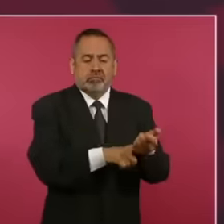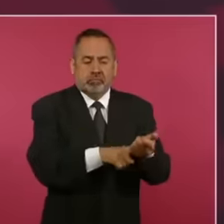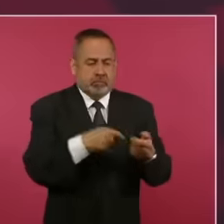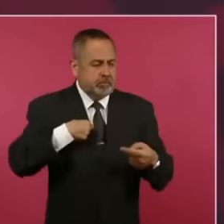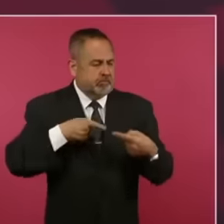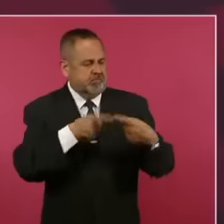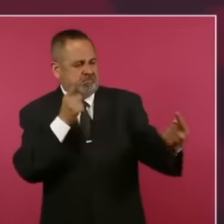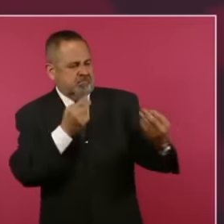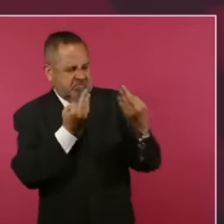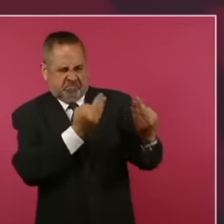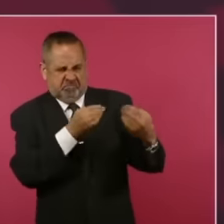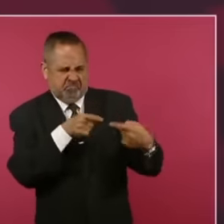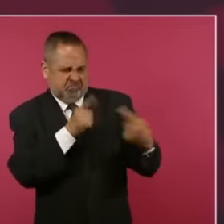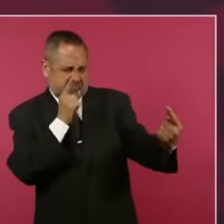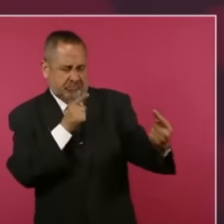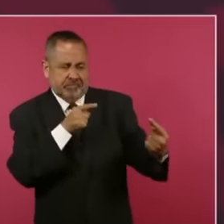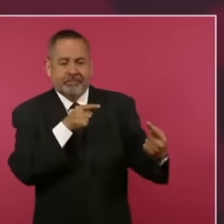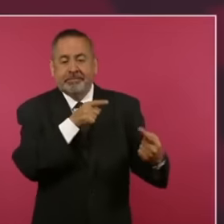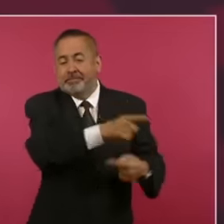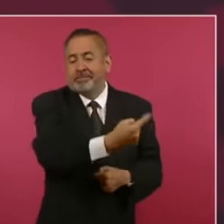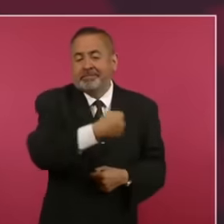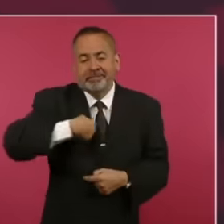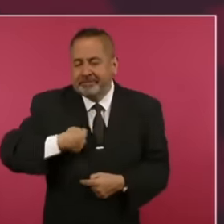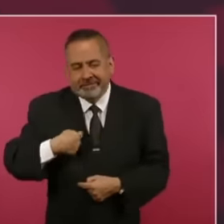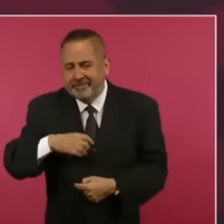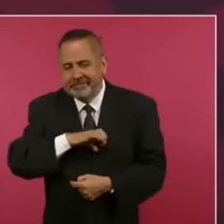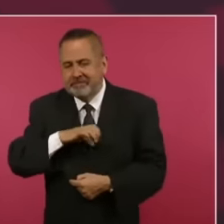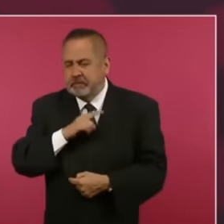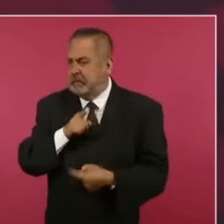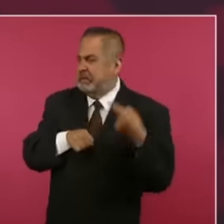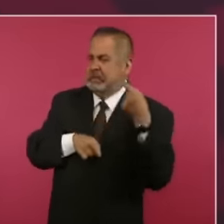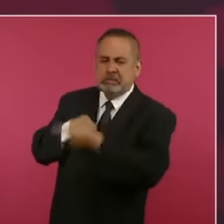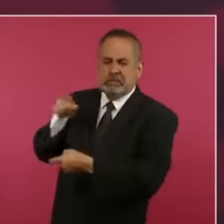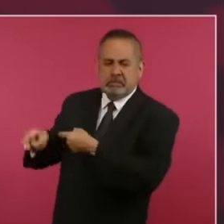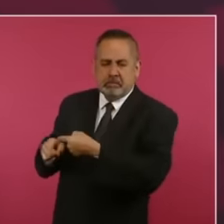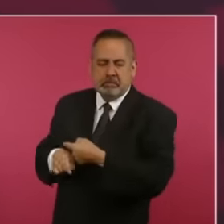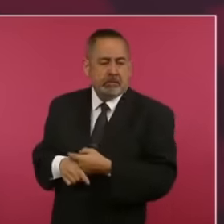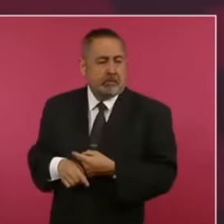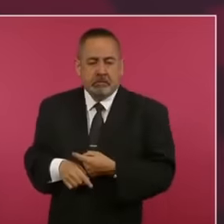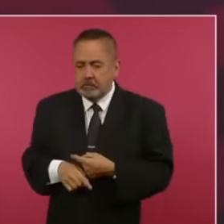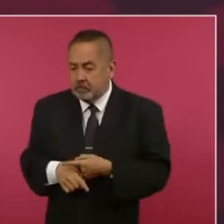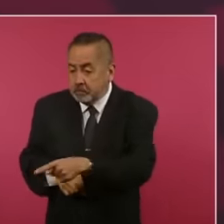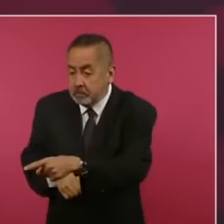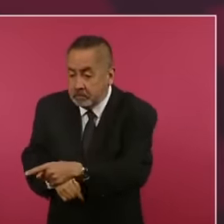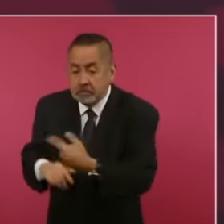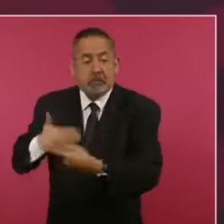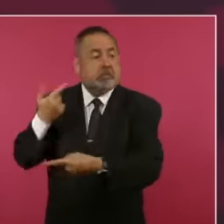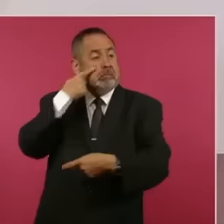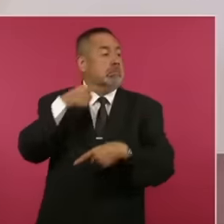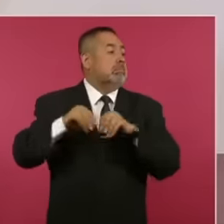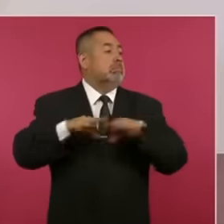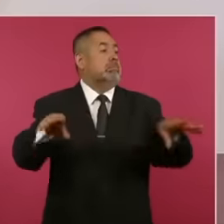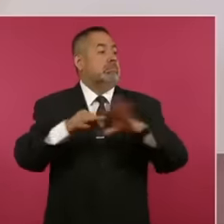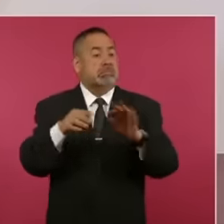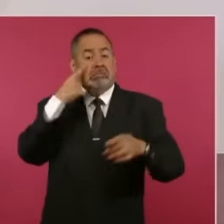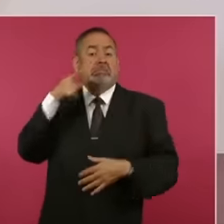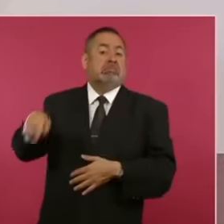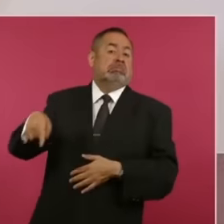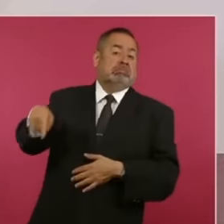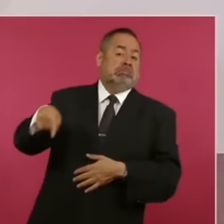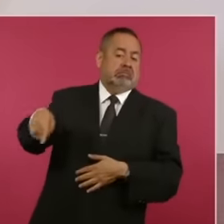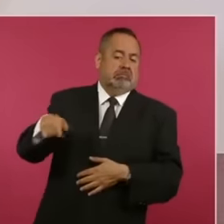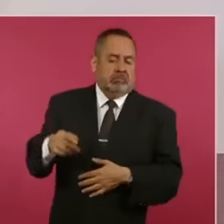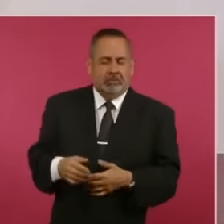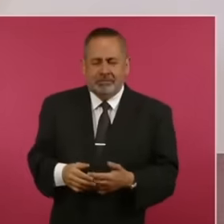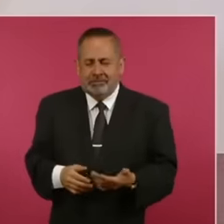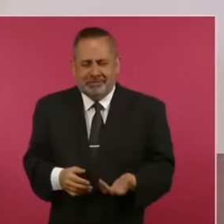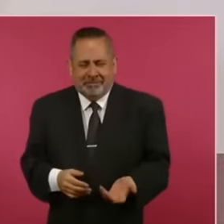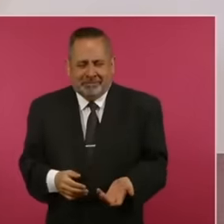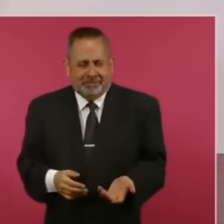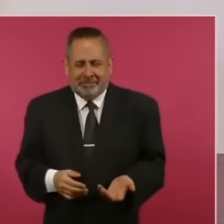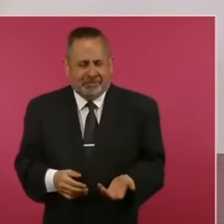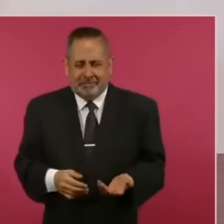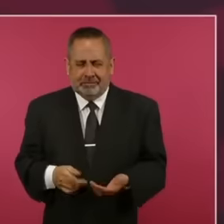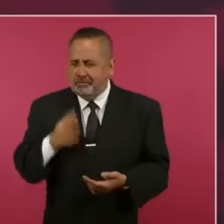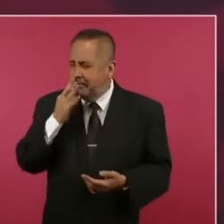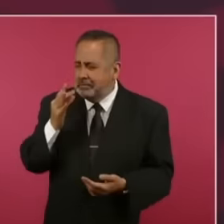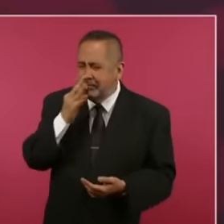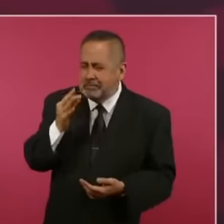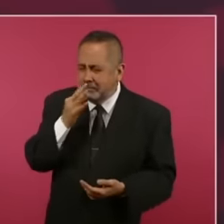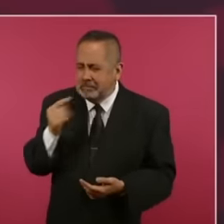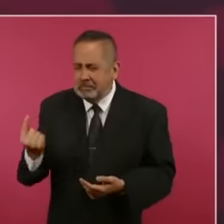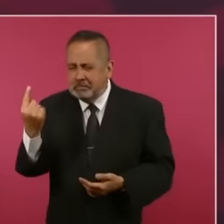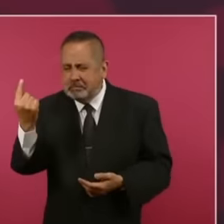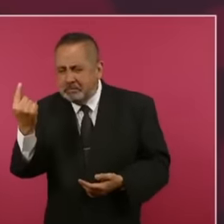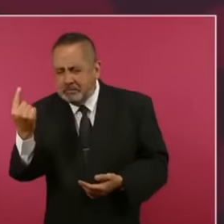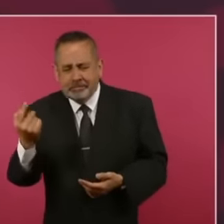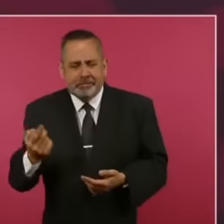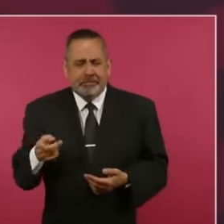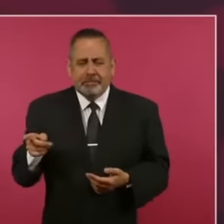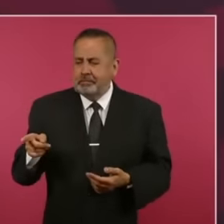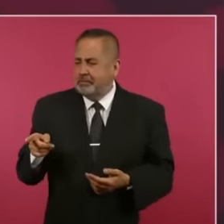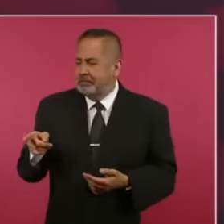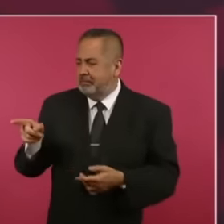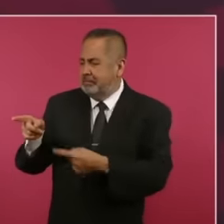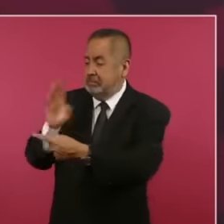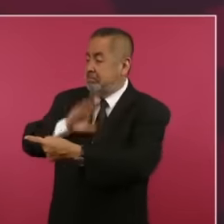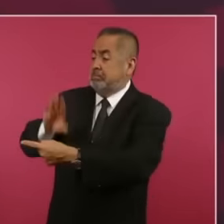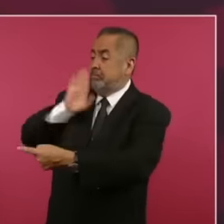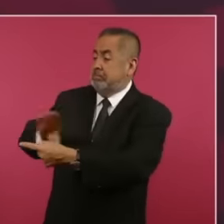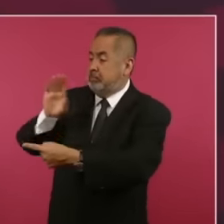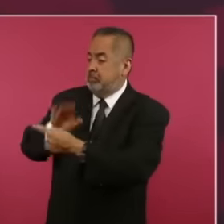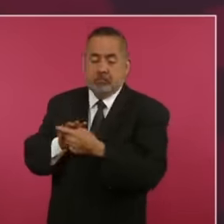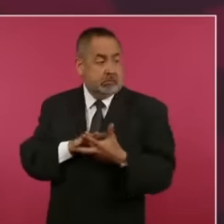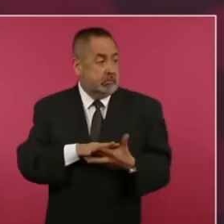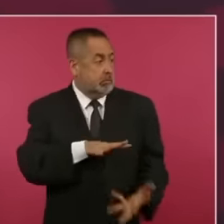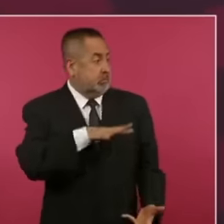face, they only see the speck in the other's eye and not La Viga in their